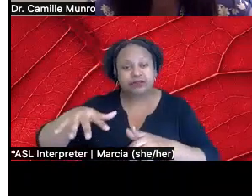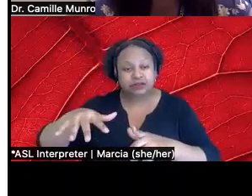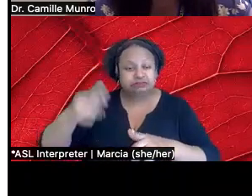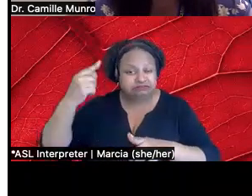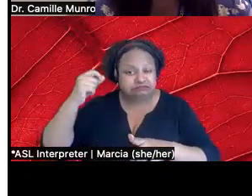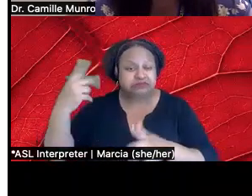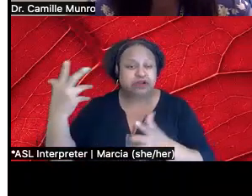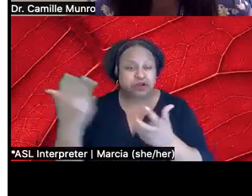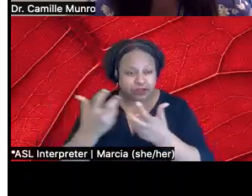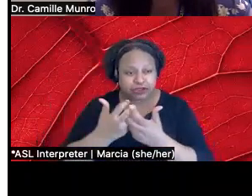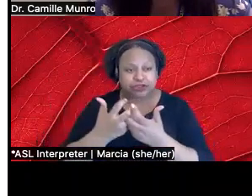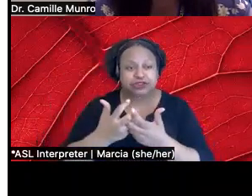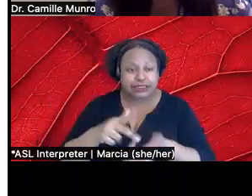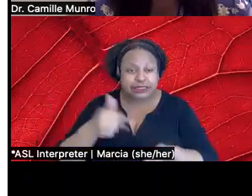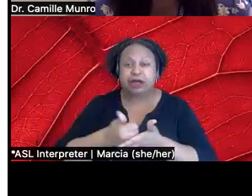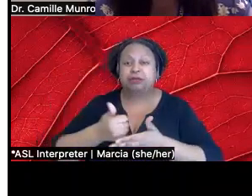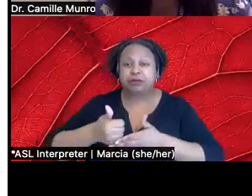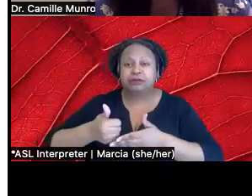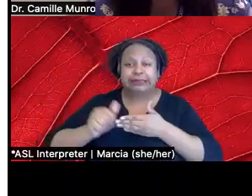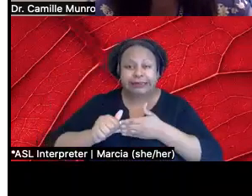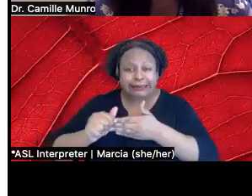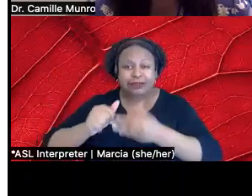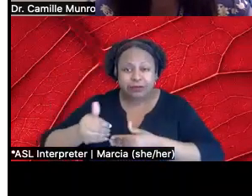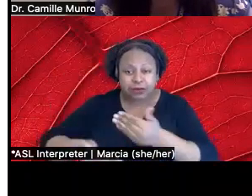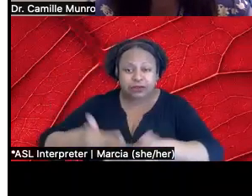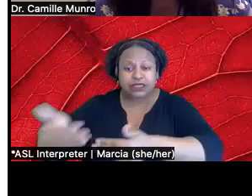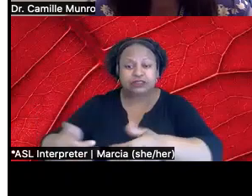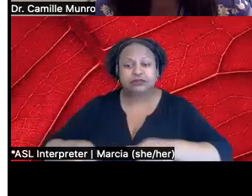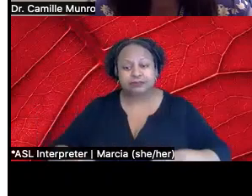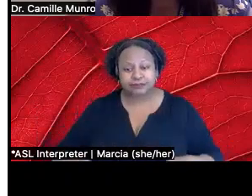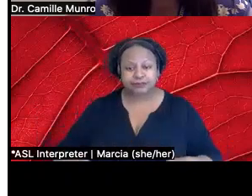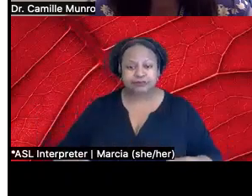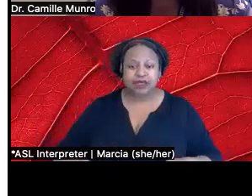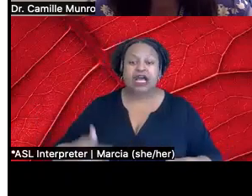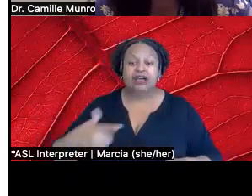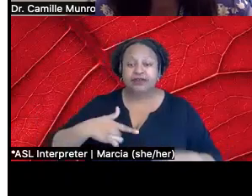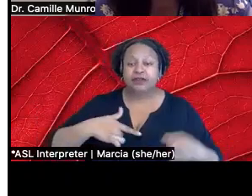undergraduate level and unfortunately in the, in the practice of medicine.